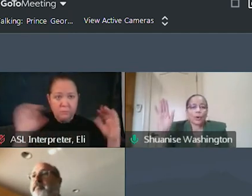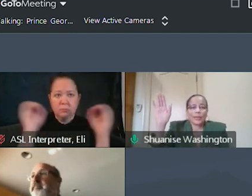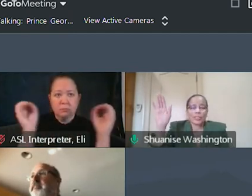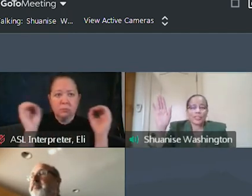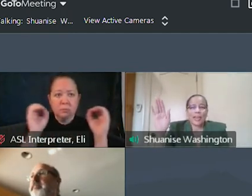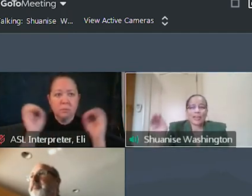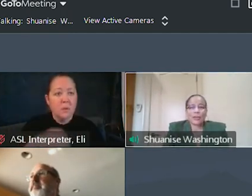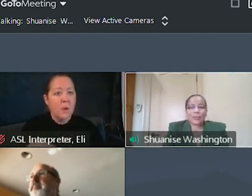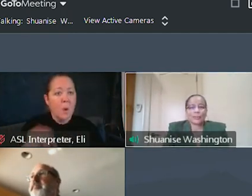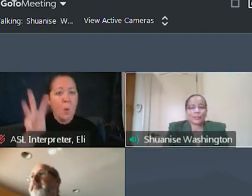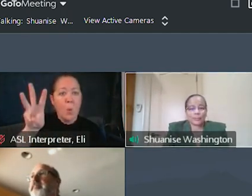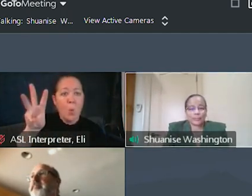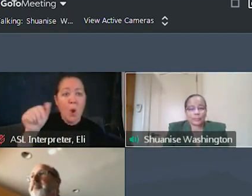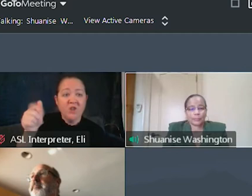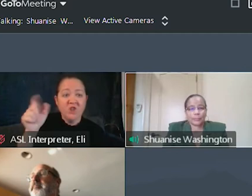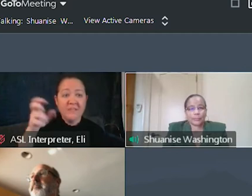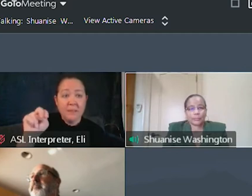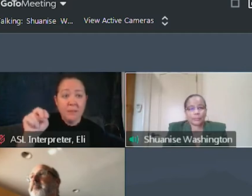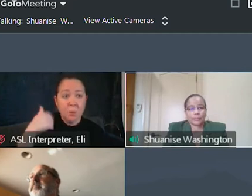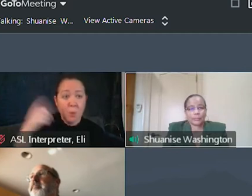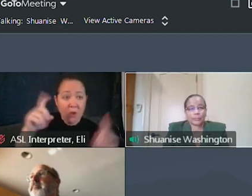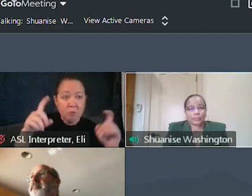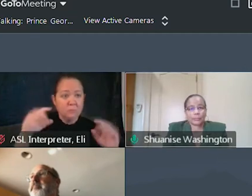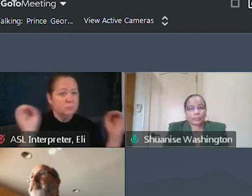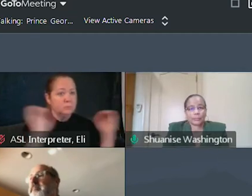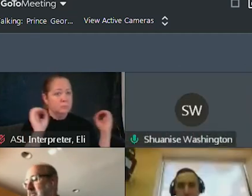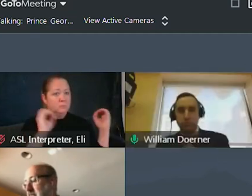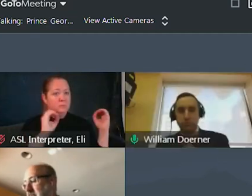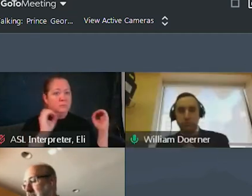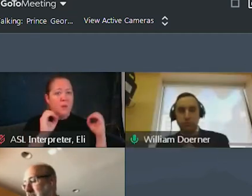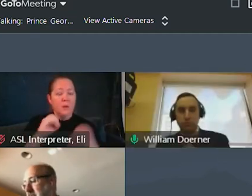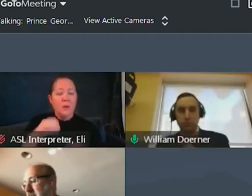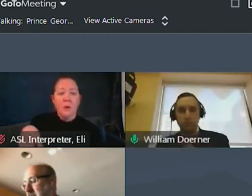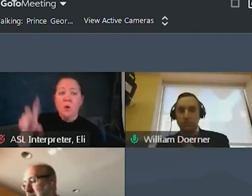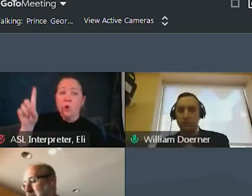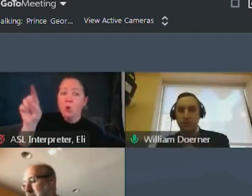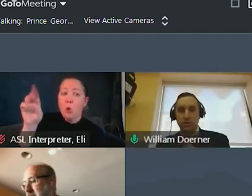No questions. Thank you, commissioner Dorner. Do you have any questions?